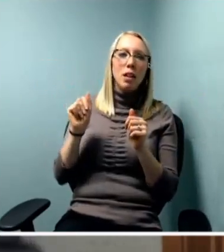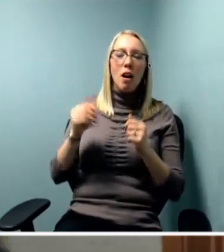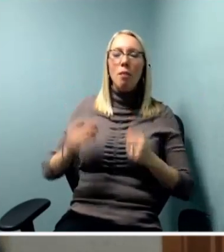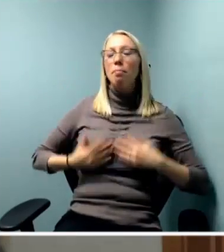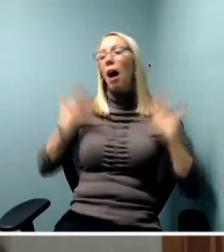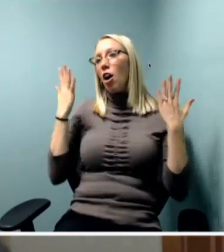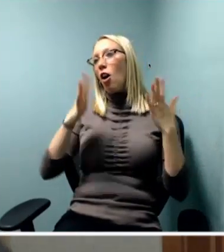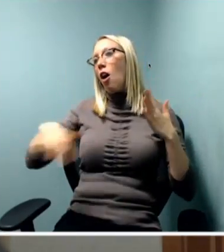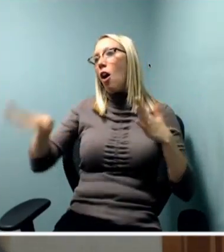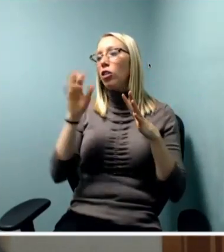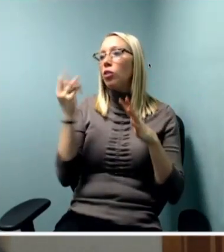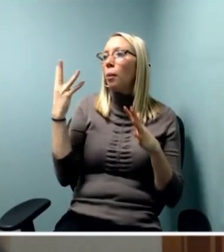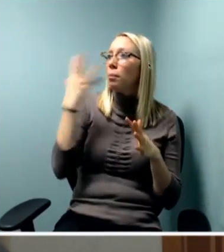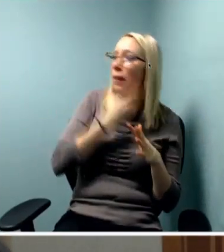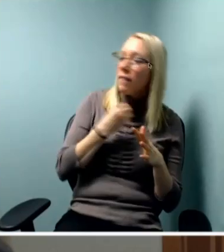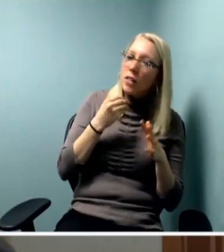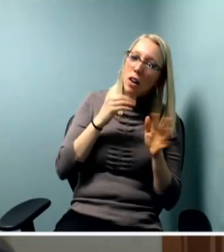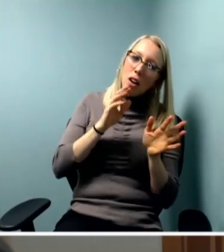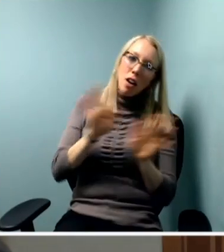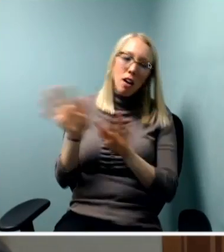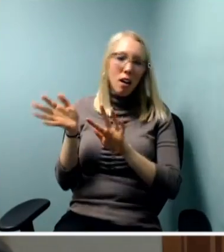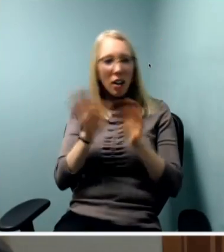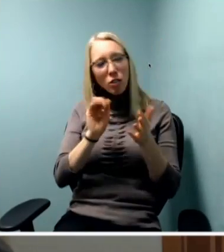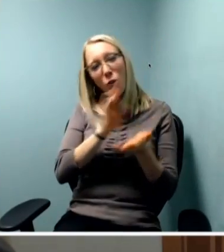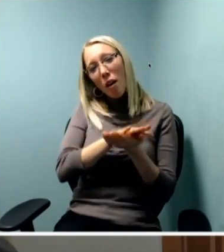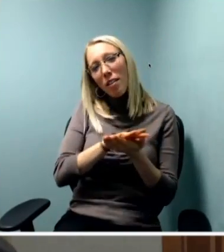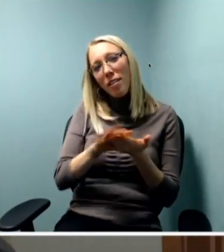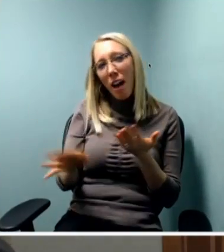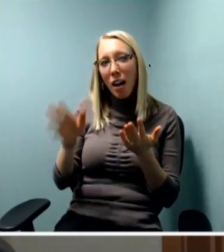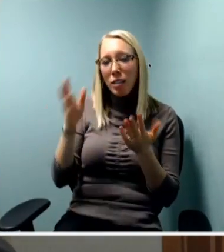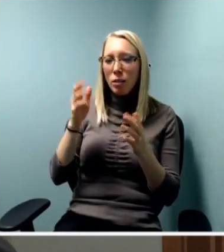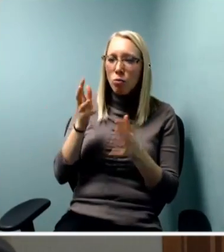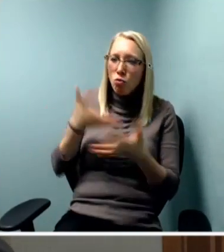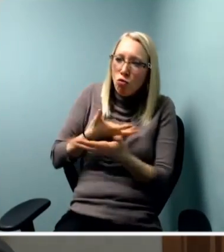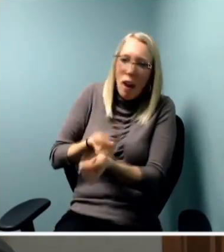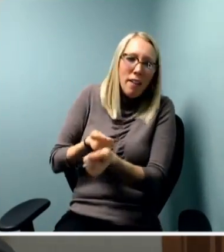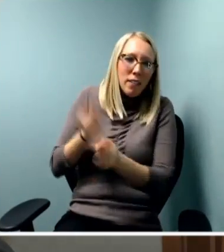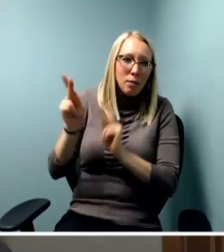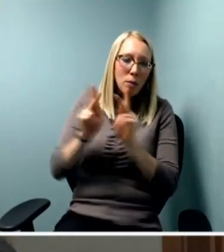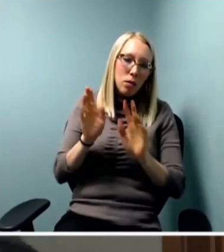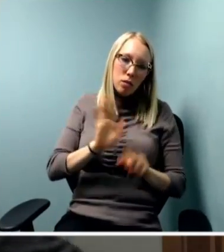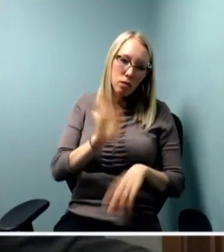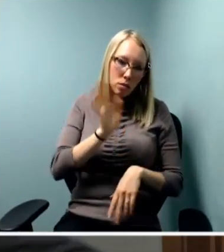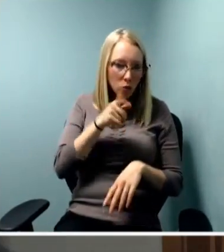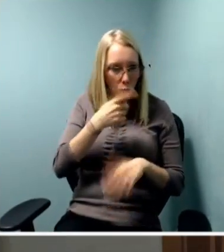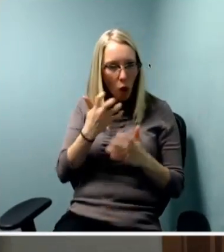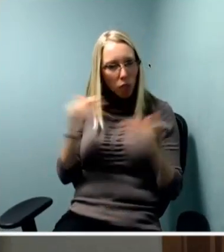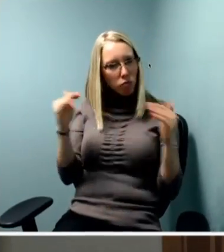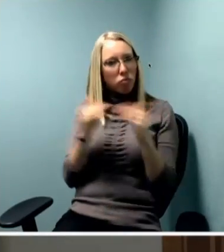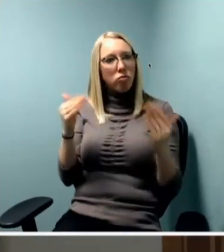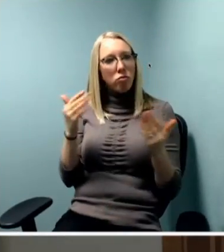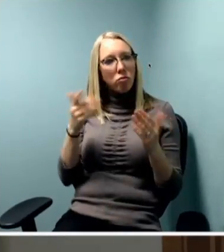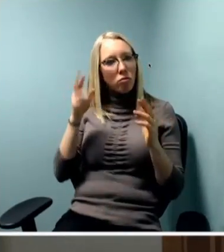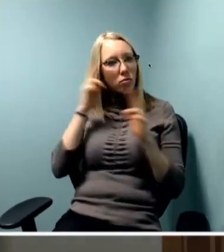You know, aren't they noble, aren't they brave? And so, you know, and the choreographers, you've scared them.